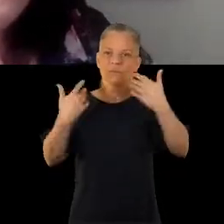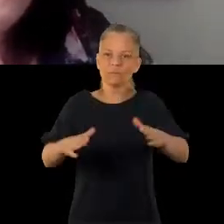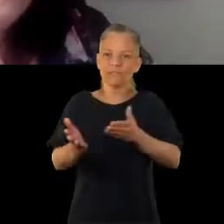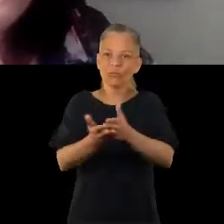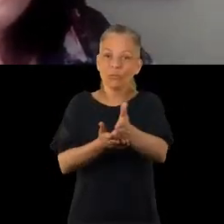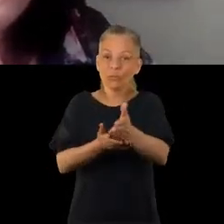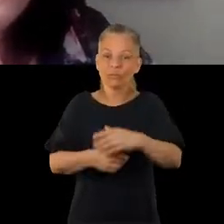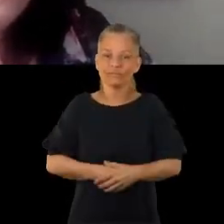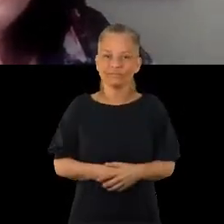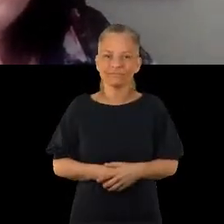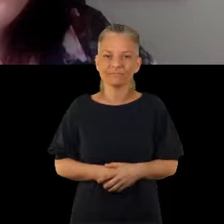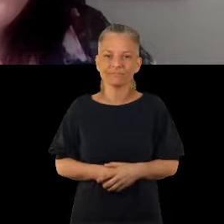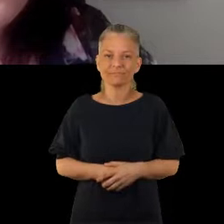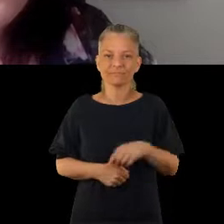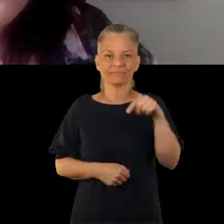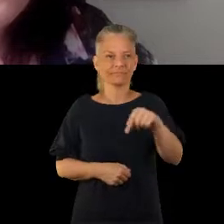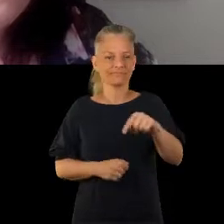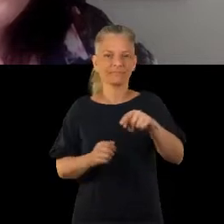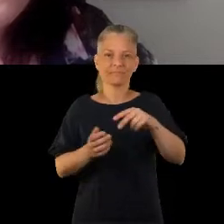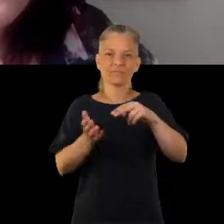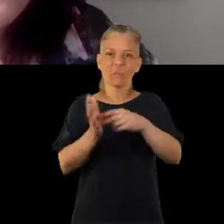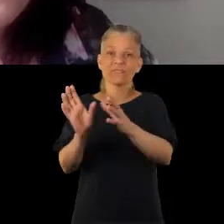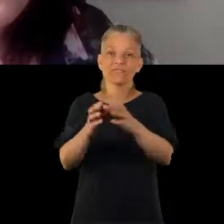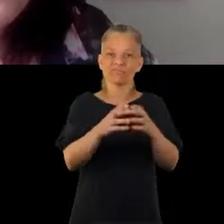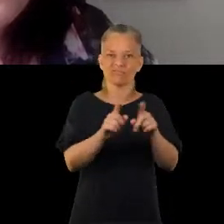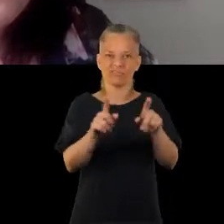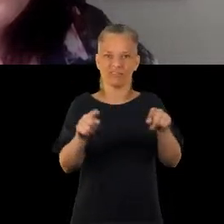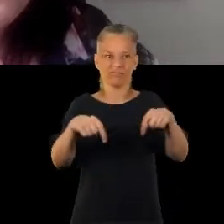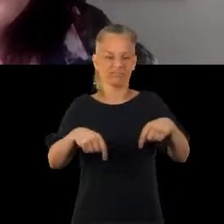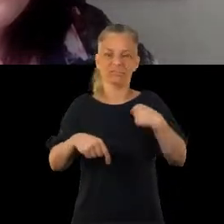three fundamentals that you would say: this is something that you should consider.